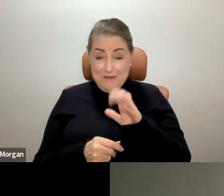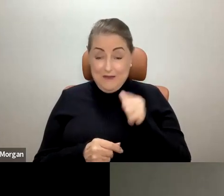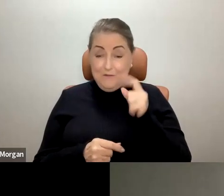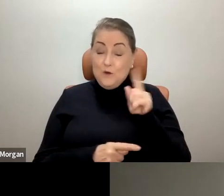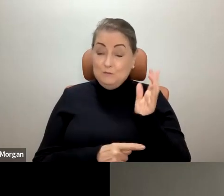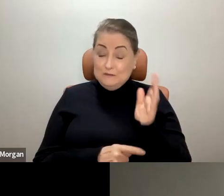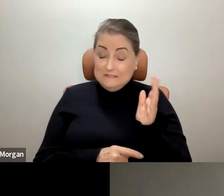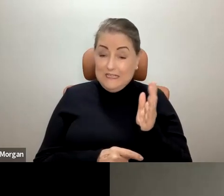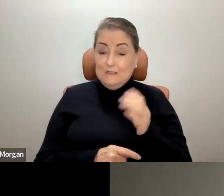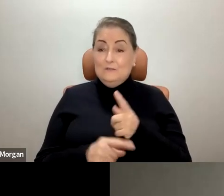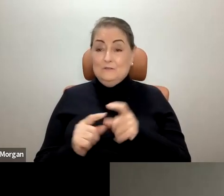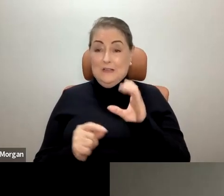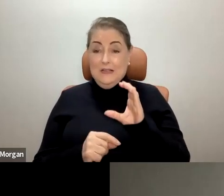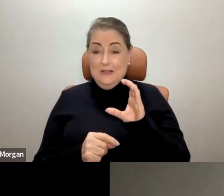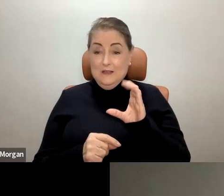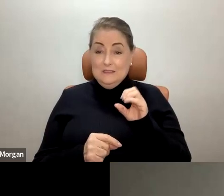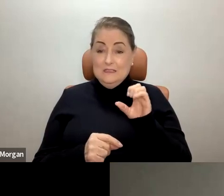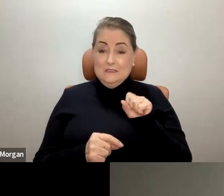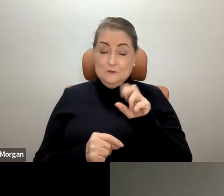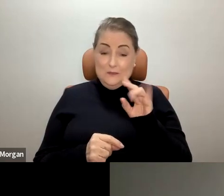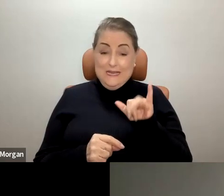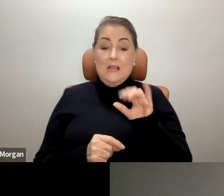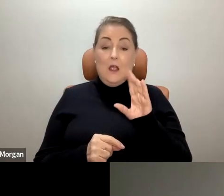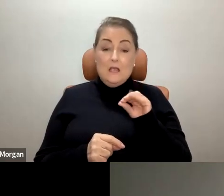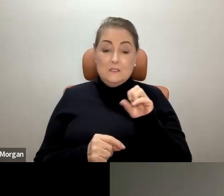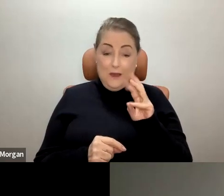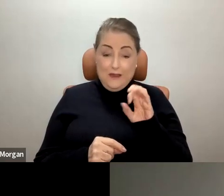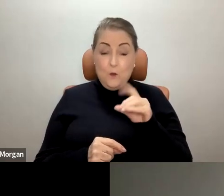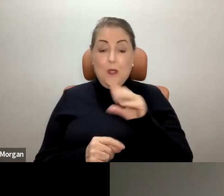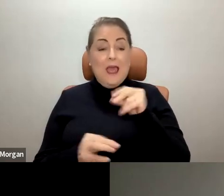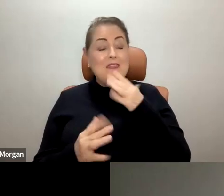from SUNY Oswego. And thank you, everyone, for coming. We hope